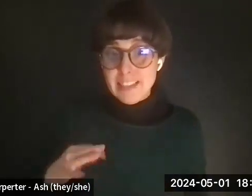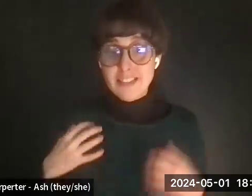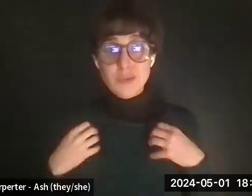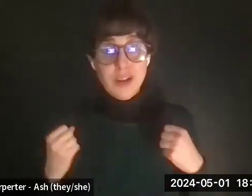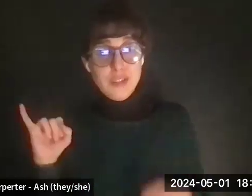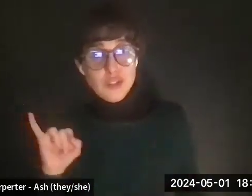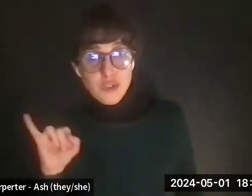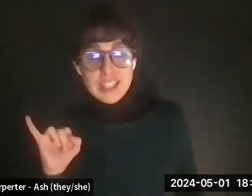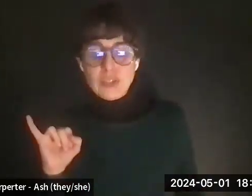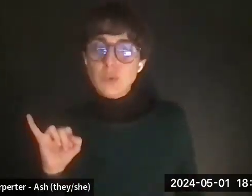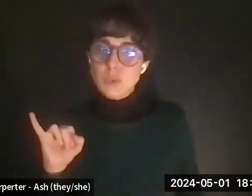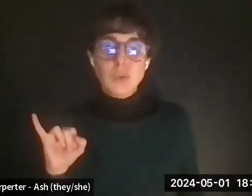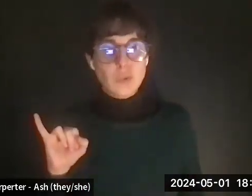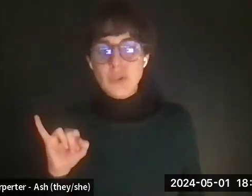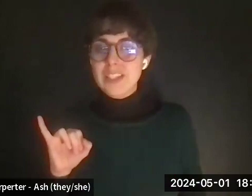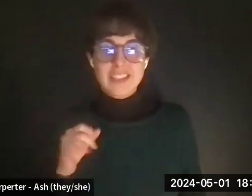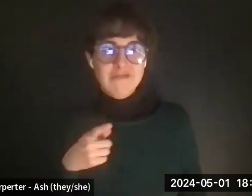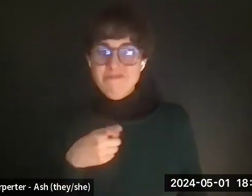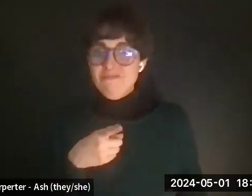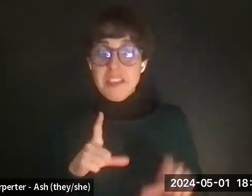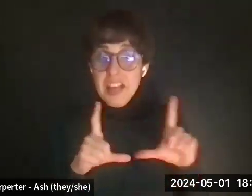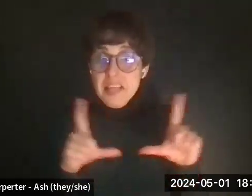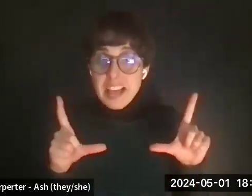this is just not really sustainable for a lot of people.